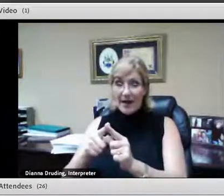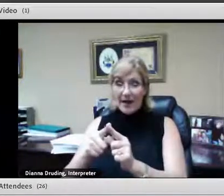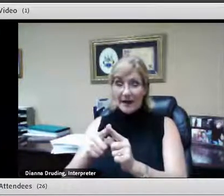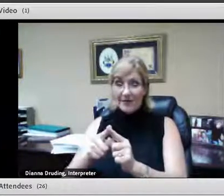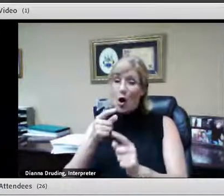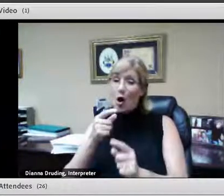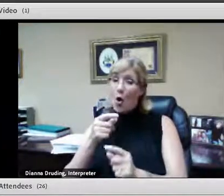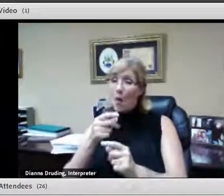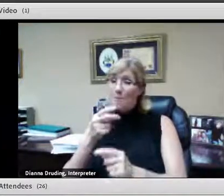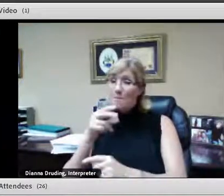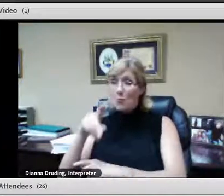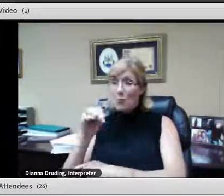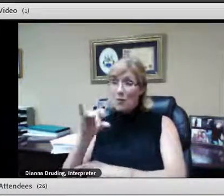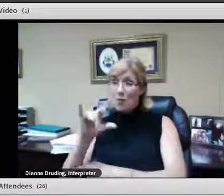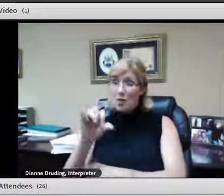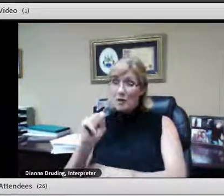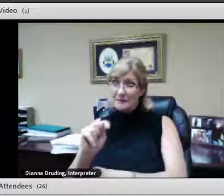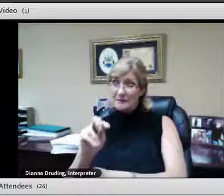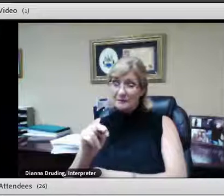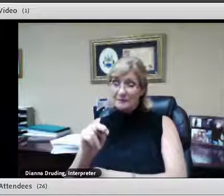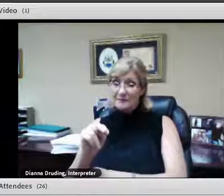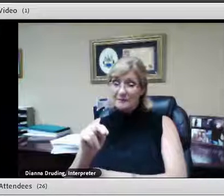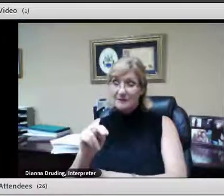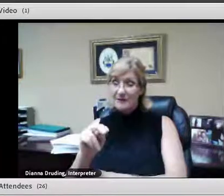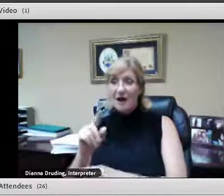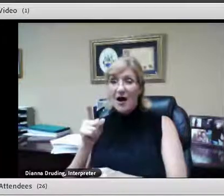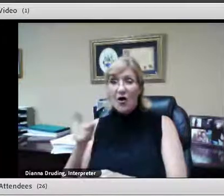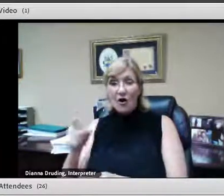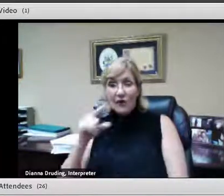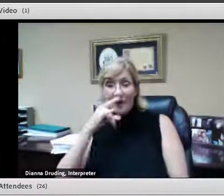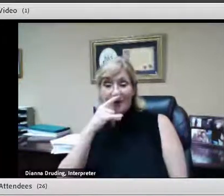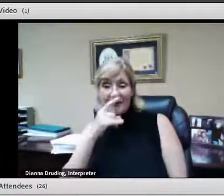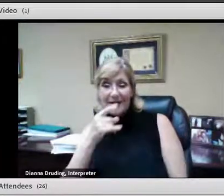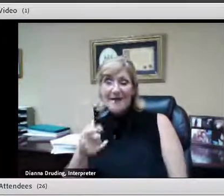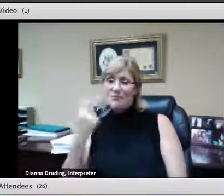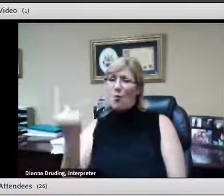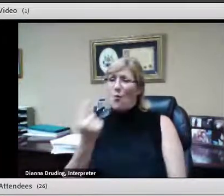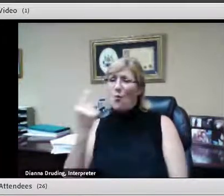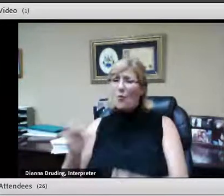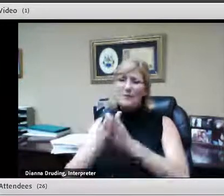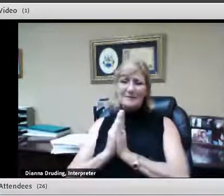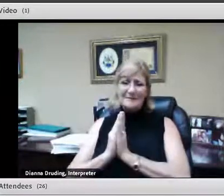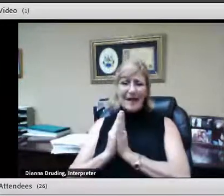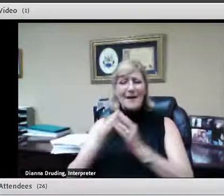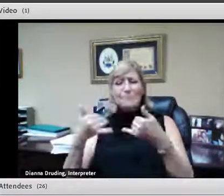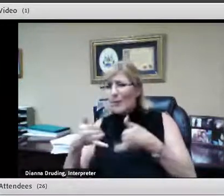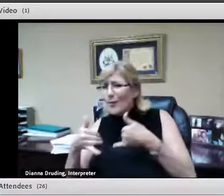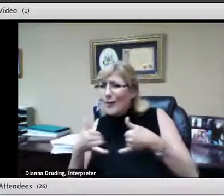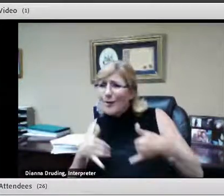and seriously the kids ask for this game all the time, and it's super easy. You don't need anything.